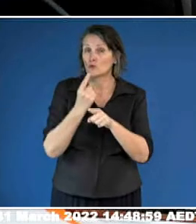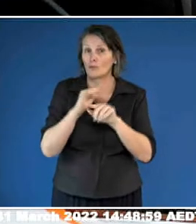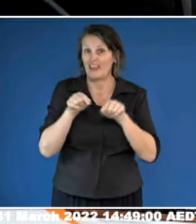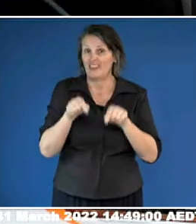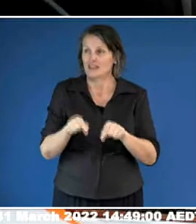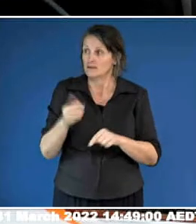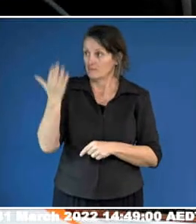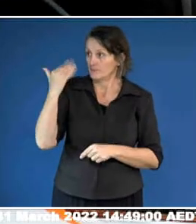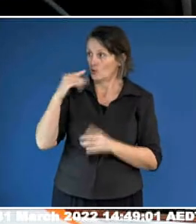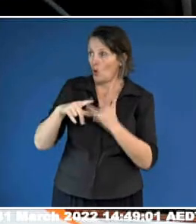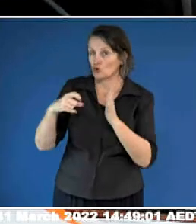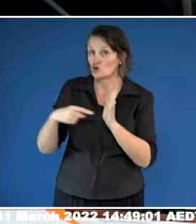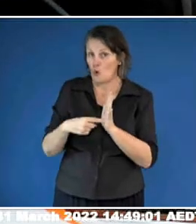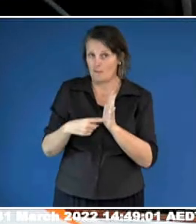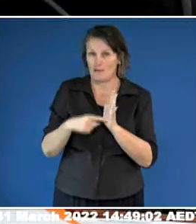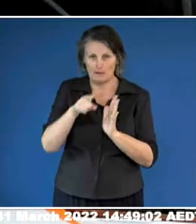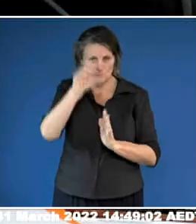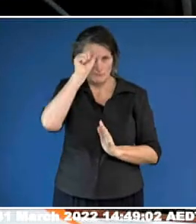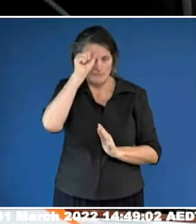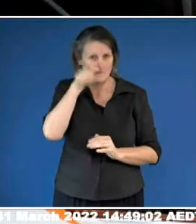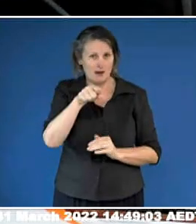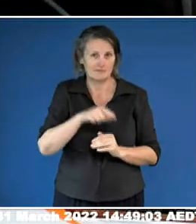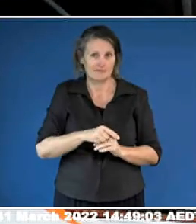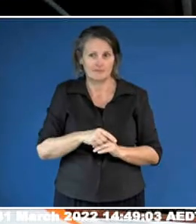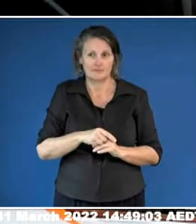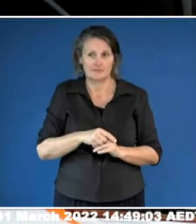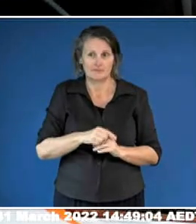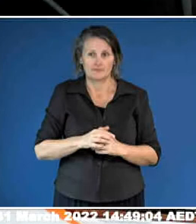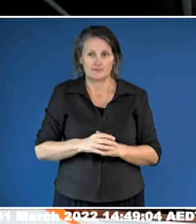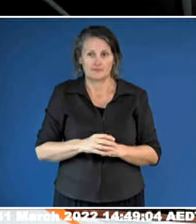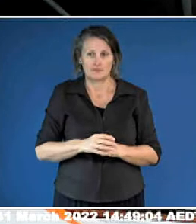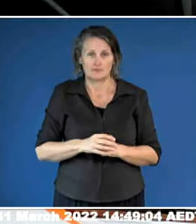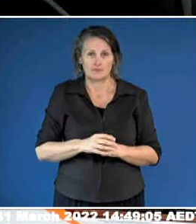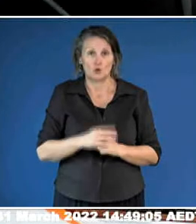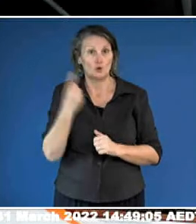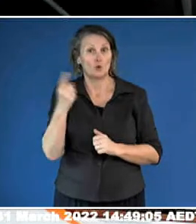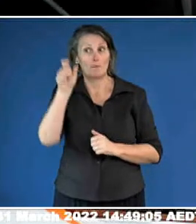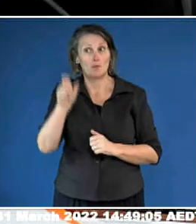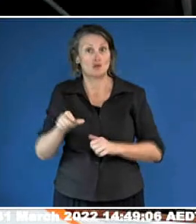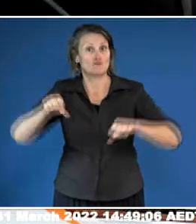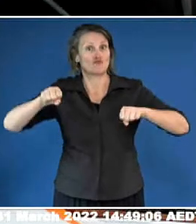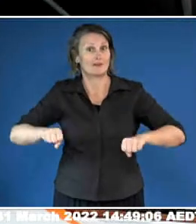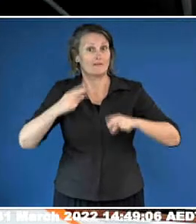October, and you might recall Jacoba Brasch, the then President of the Law Council, spoke about those definitions.